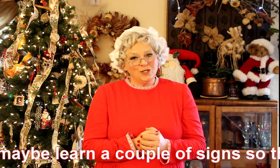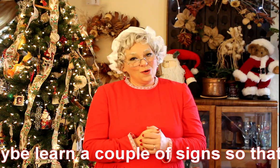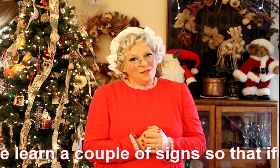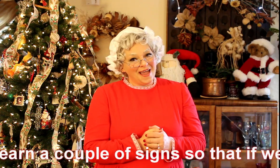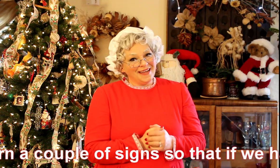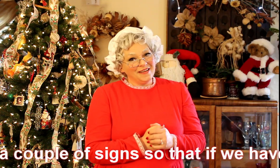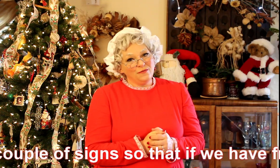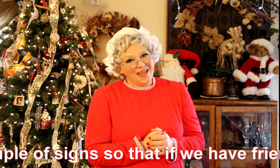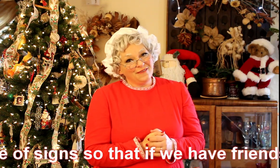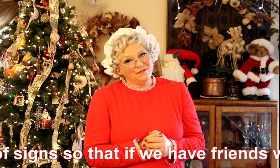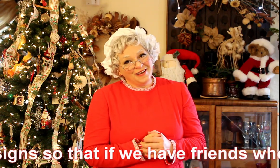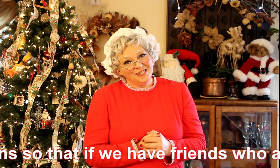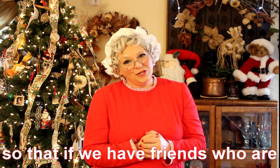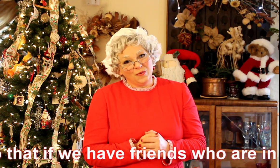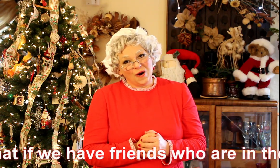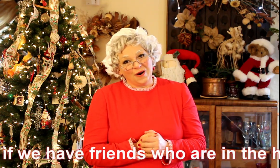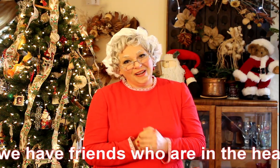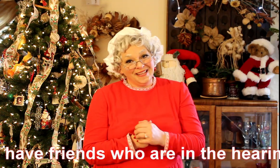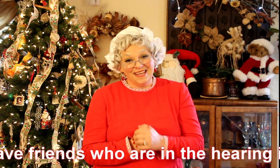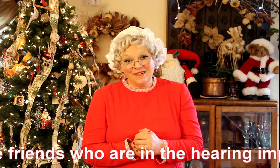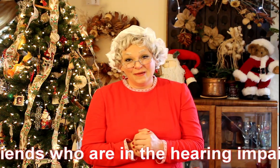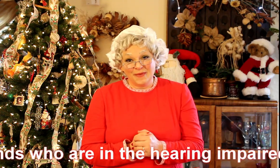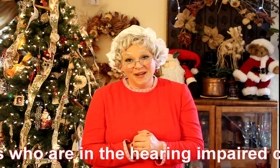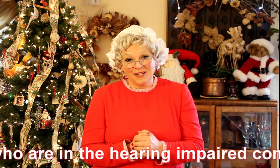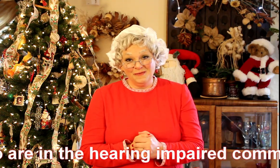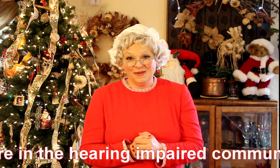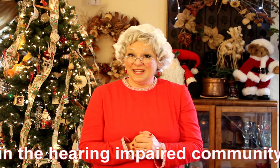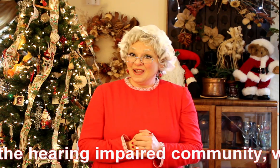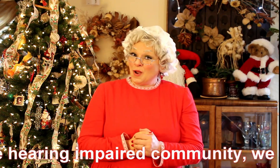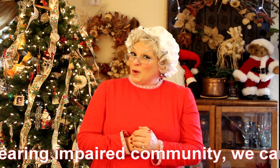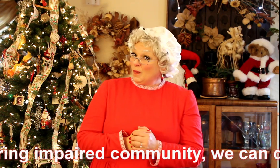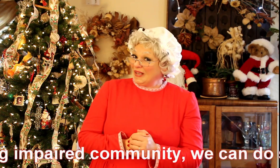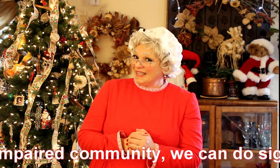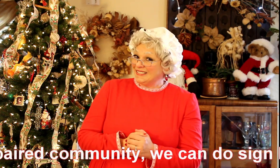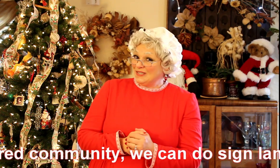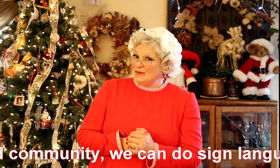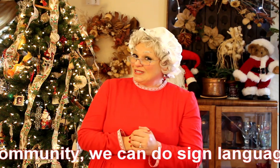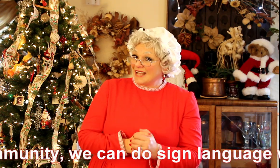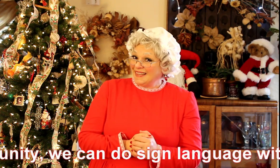so that if we have friends who are in the hearing impaired community, we can do sign